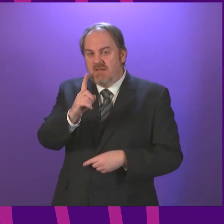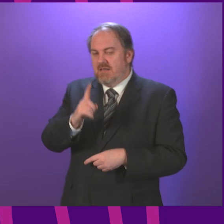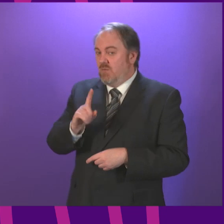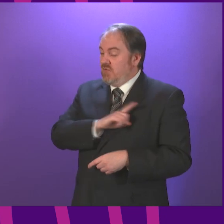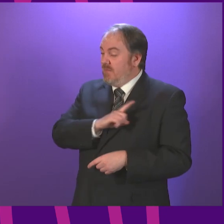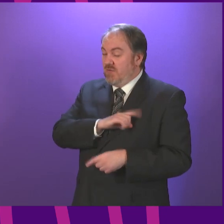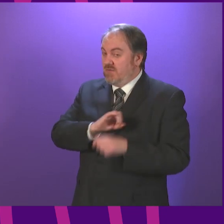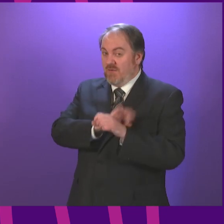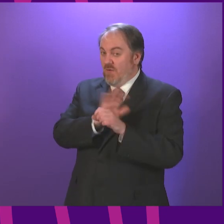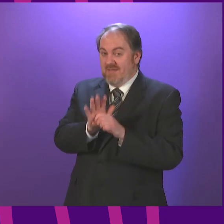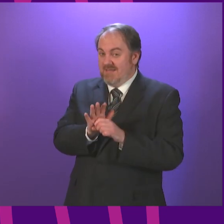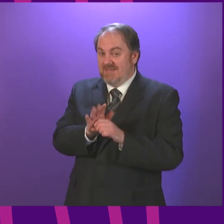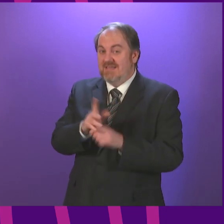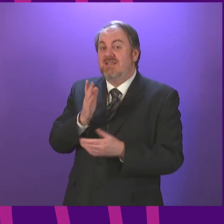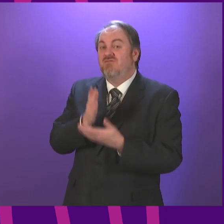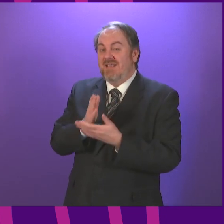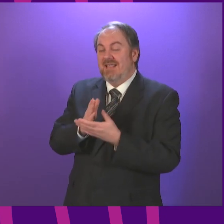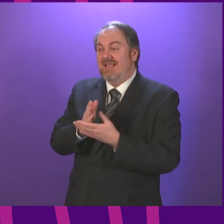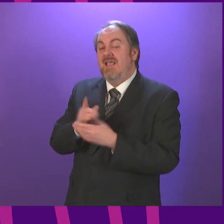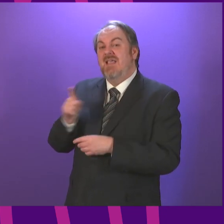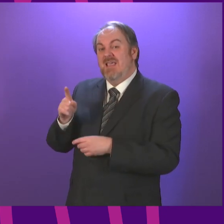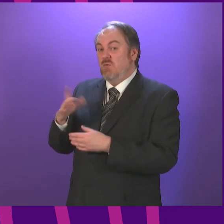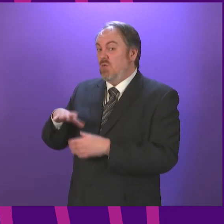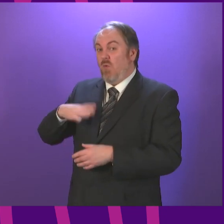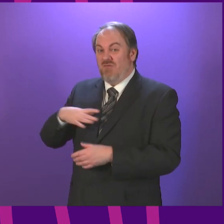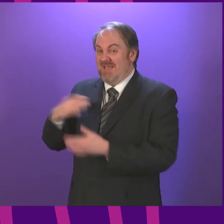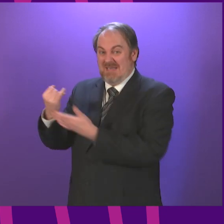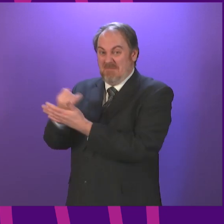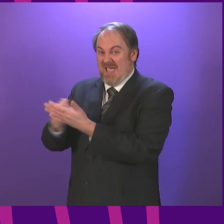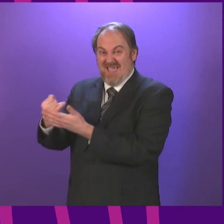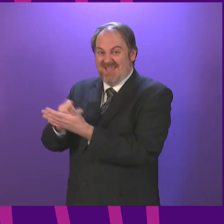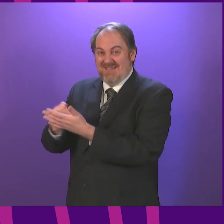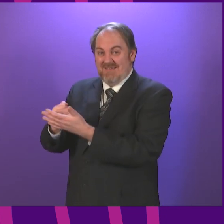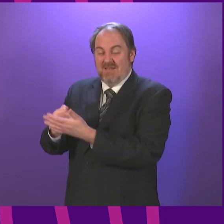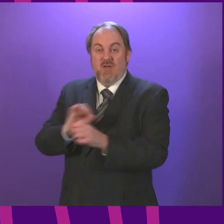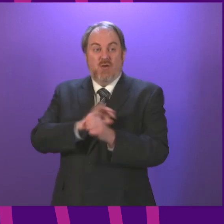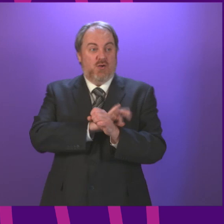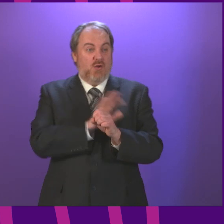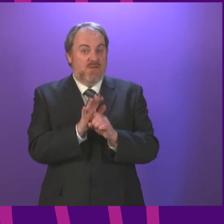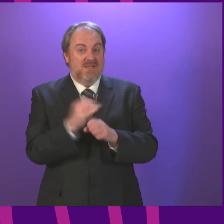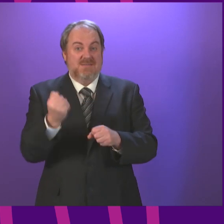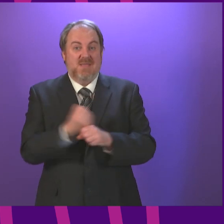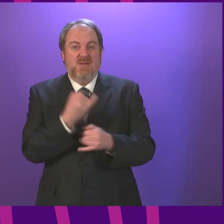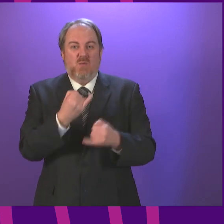it has made a bad situation worse. This Government has not met the 62-day cancer waiting time